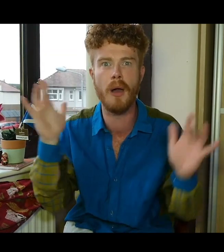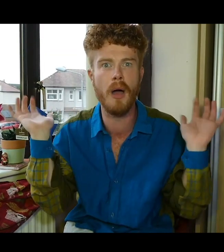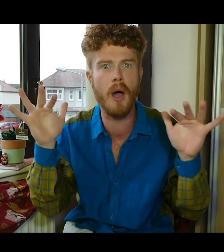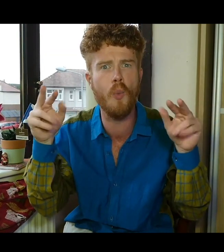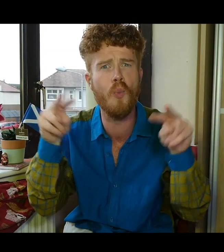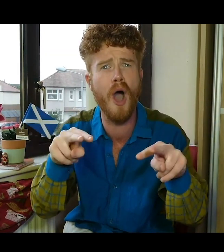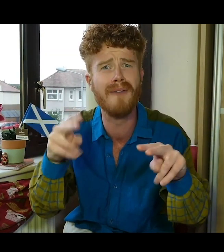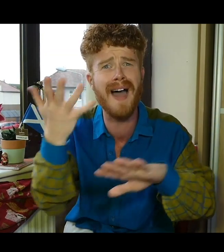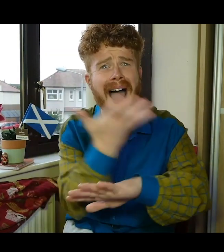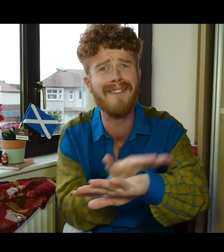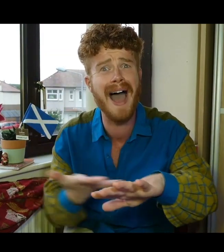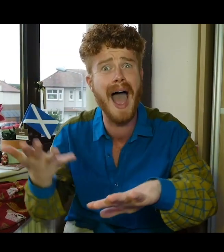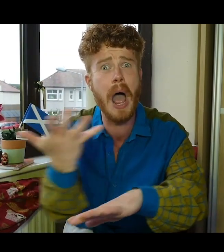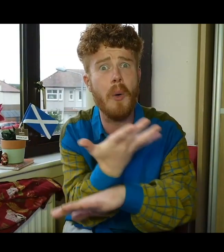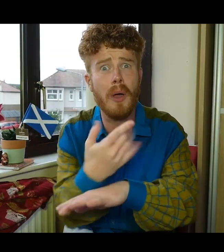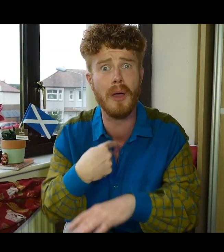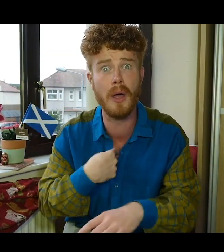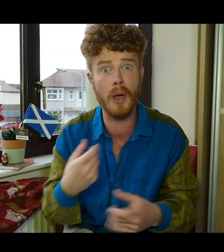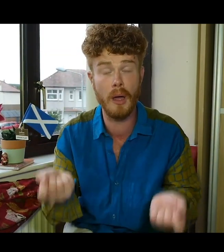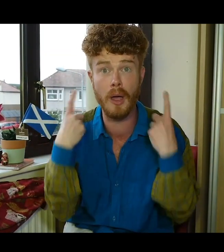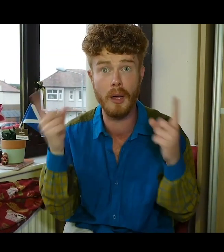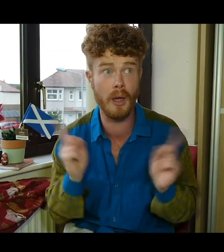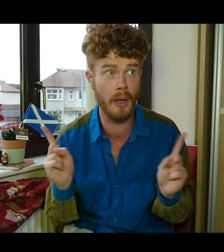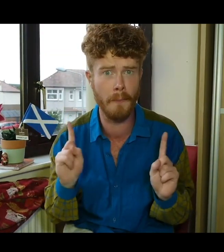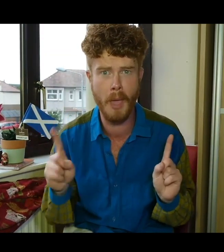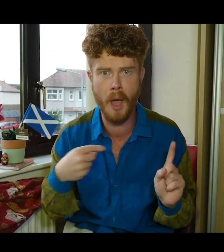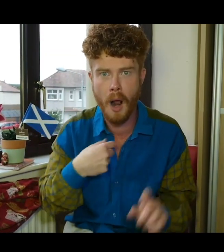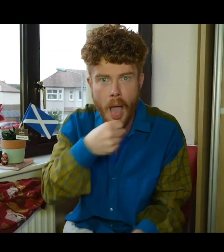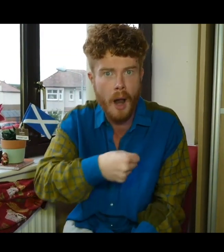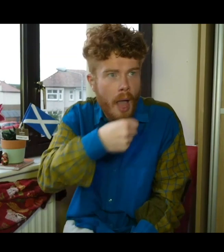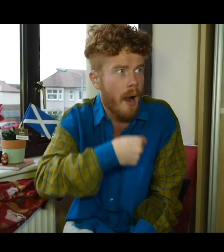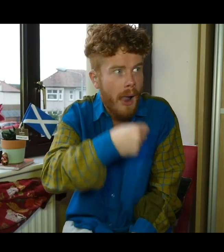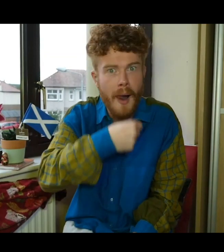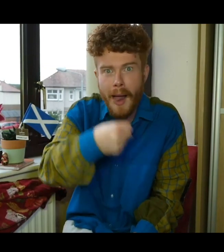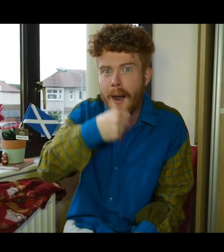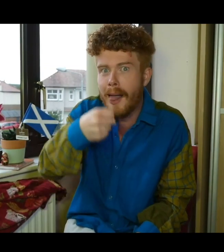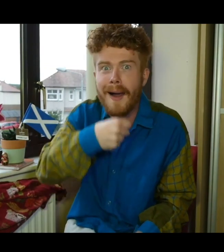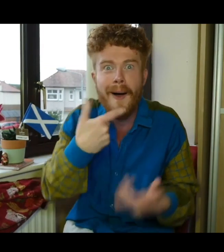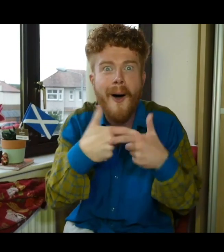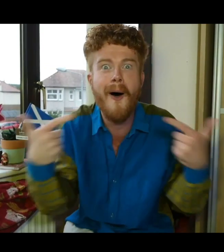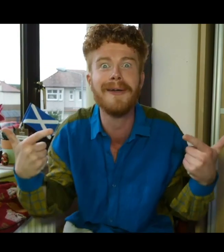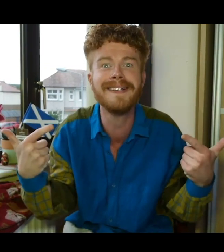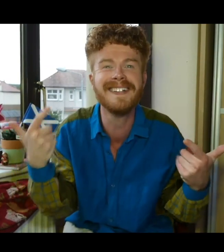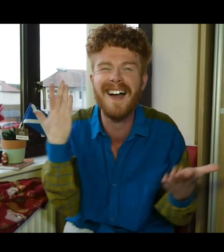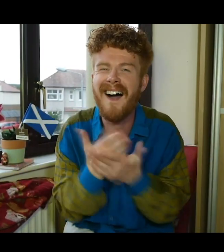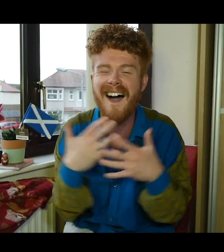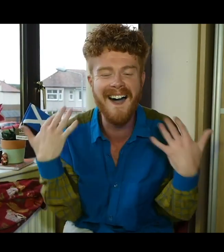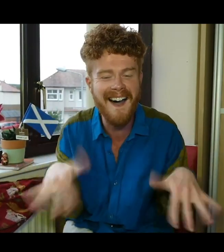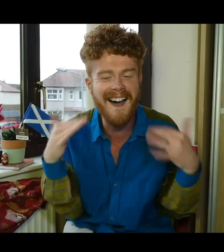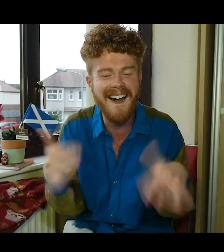it was five hours long, people just watch the ice cream melt. I didn't really get what I was about